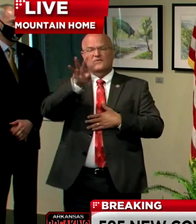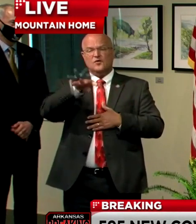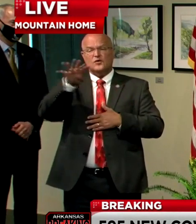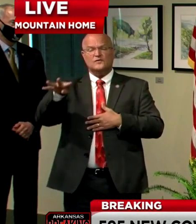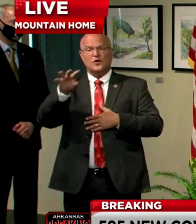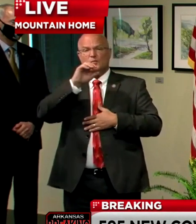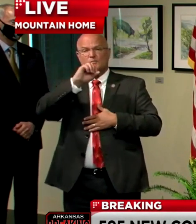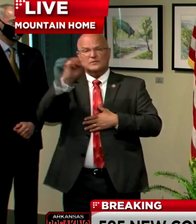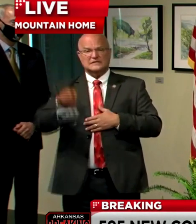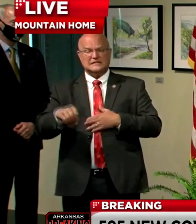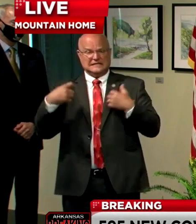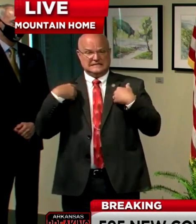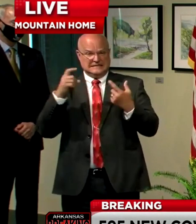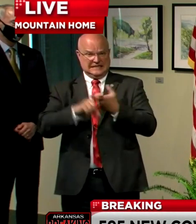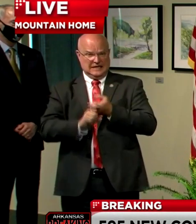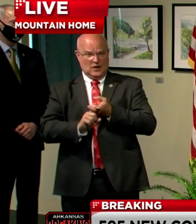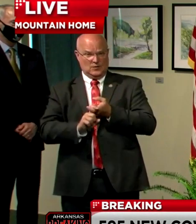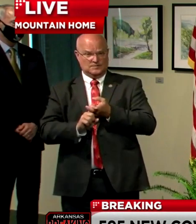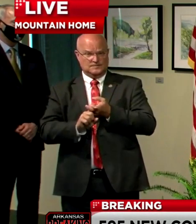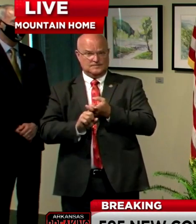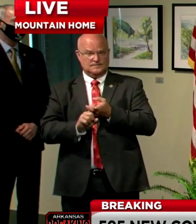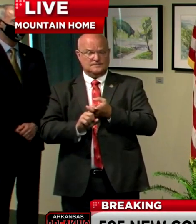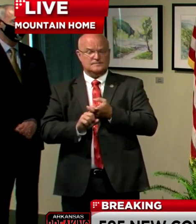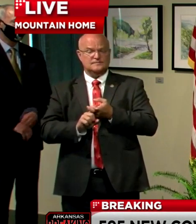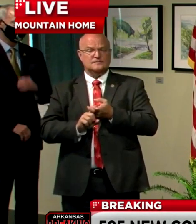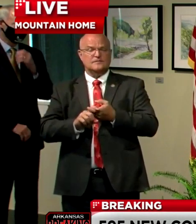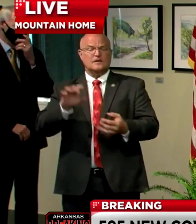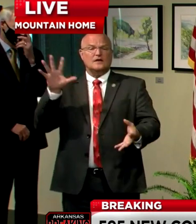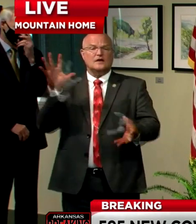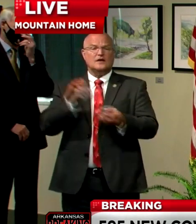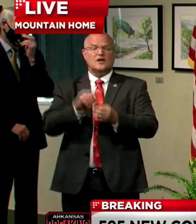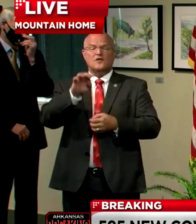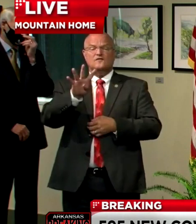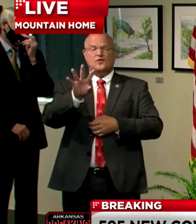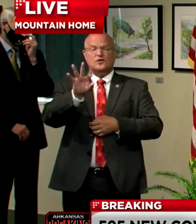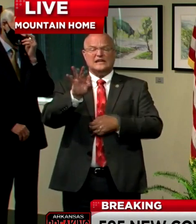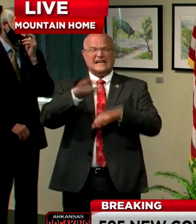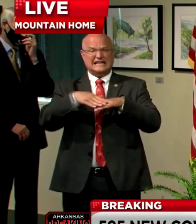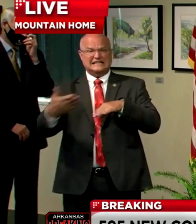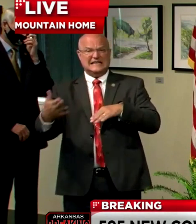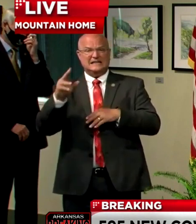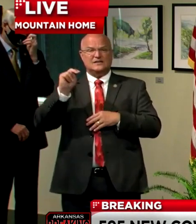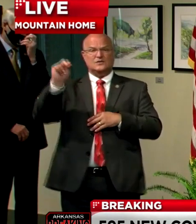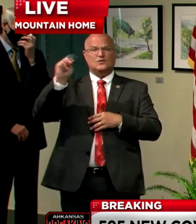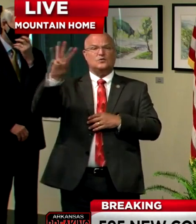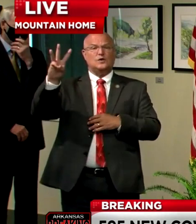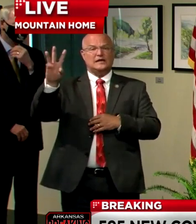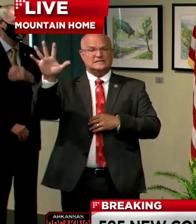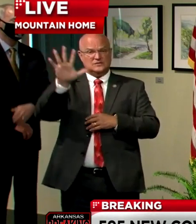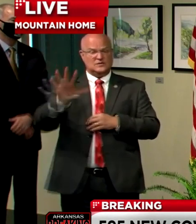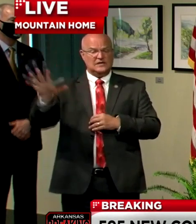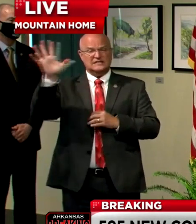OF THOSE, 438 OR ABOUT 7% ARE AMONG THOSE WHO ARE 65 YEARS OF AGE OROLDER .